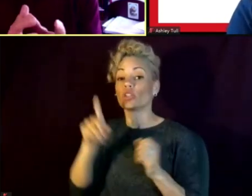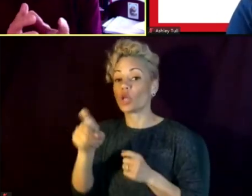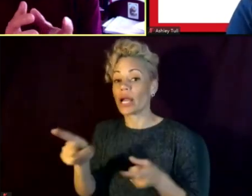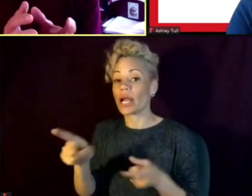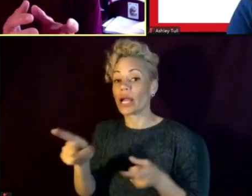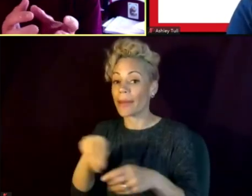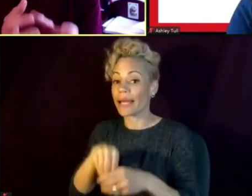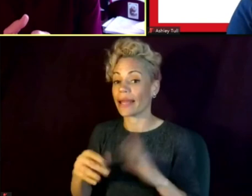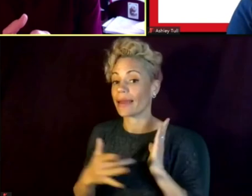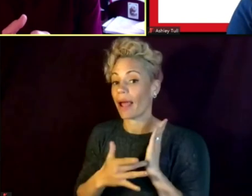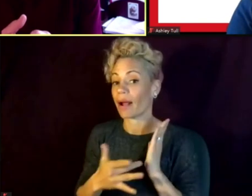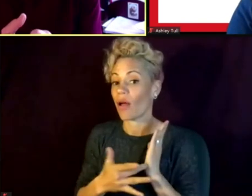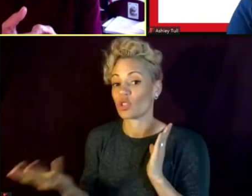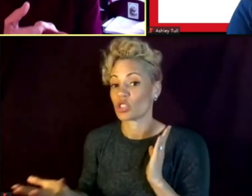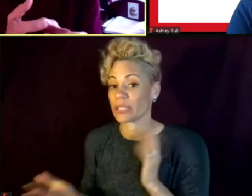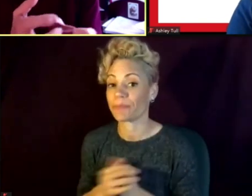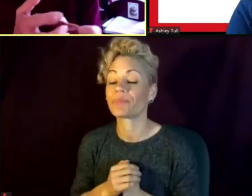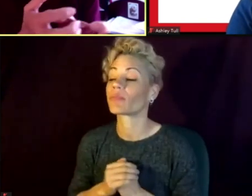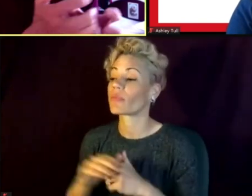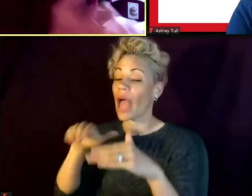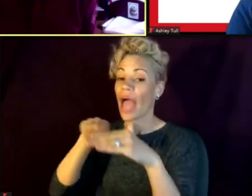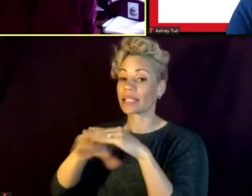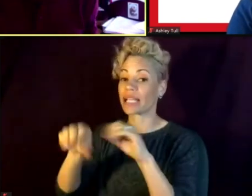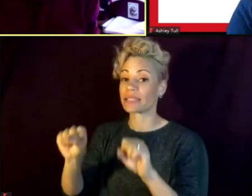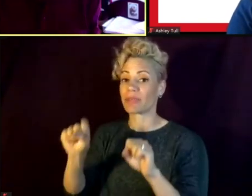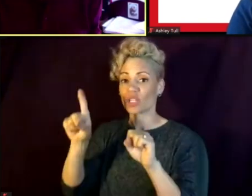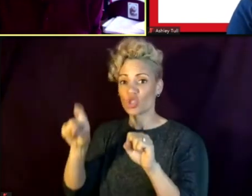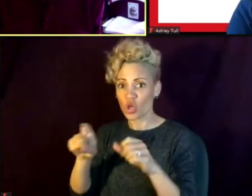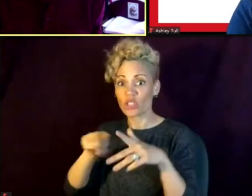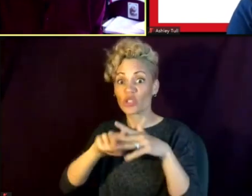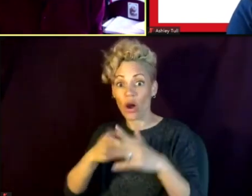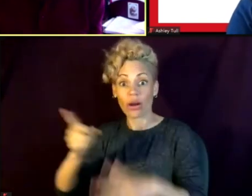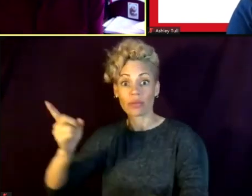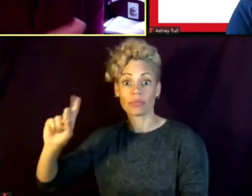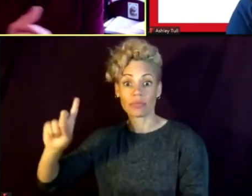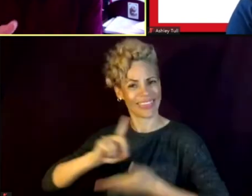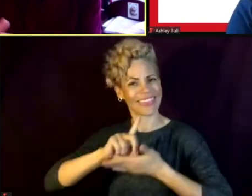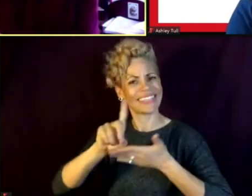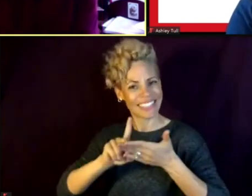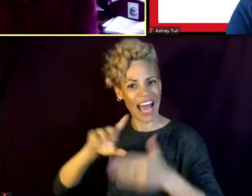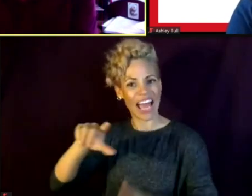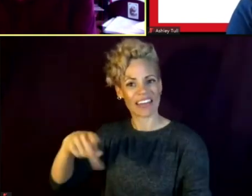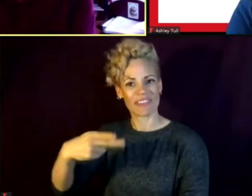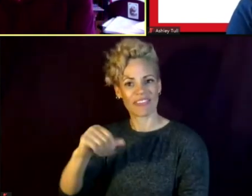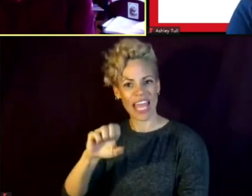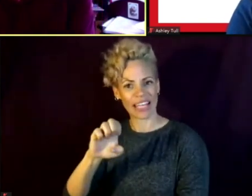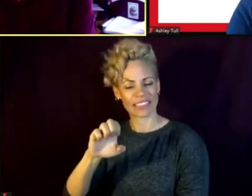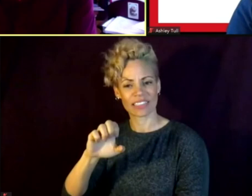is that accessibility should be in the design stage as opposed to an accommodation.